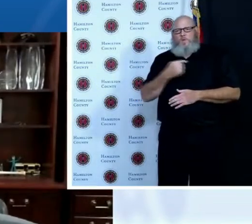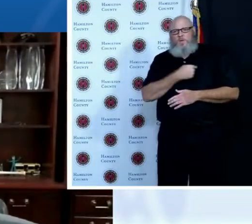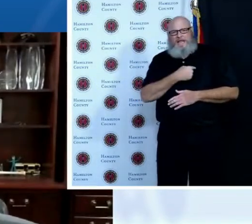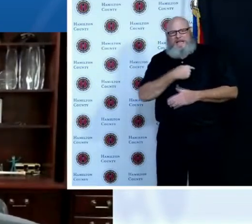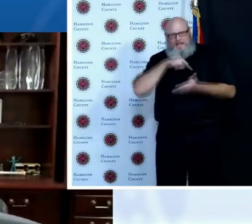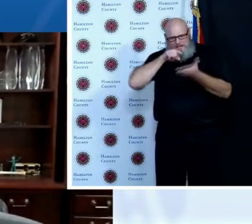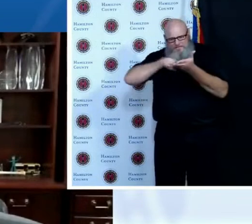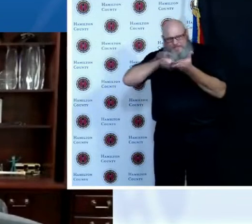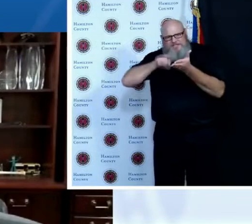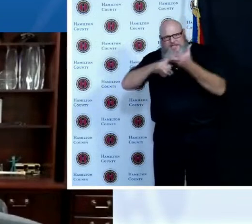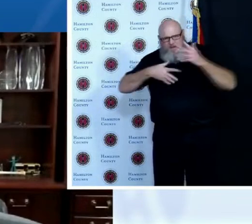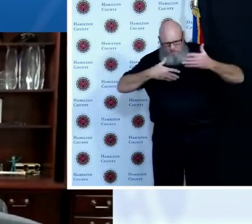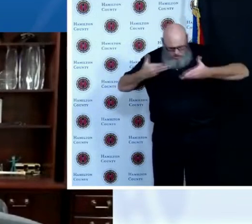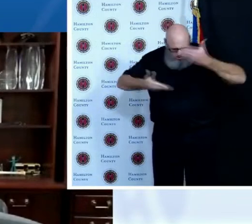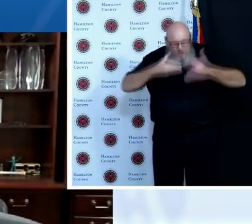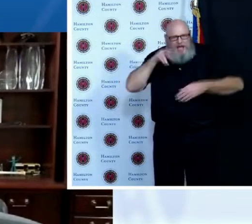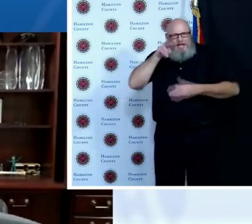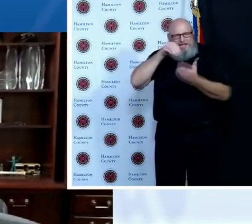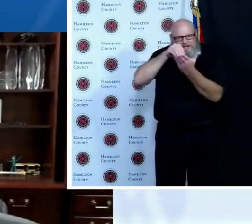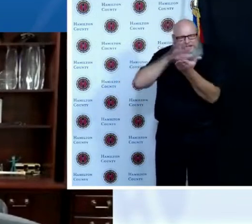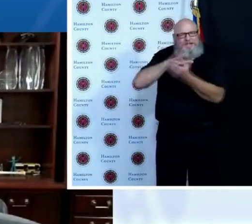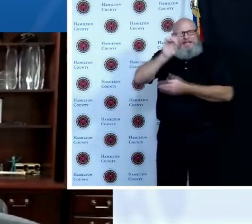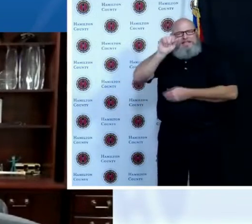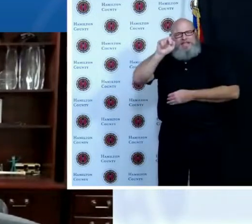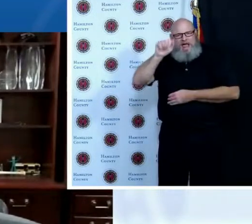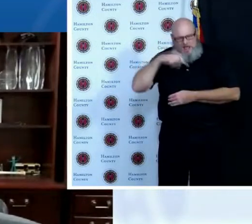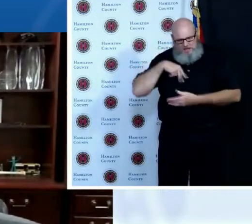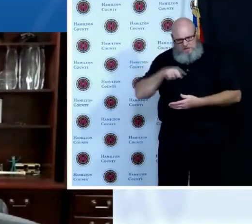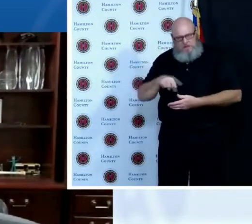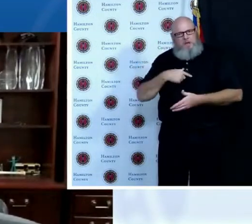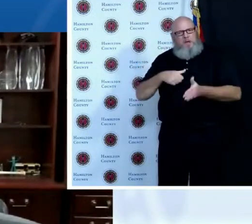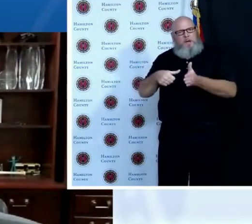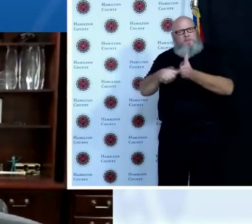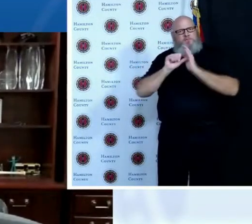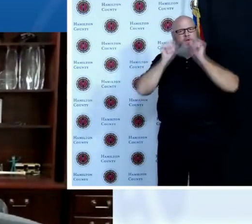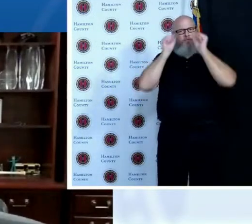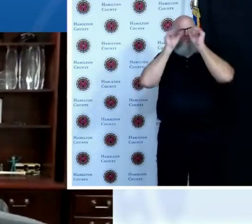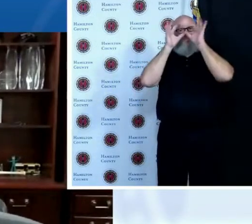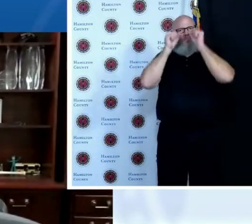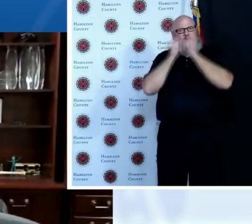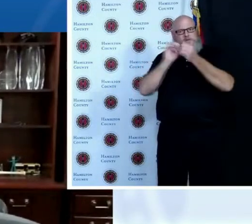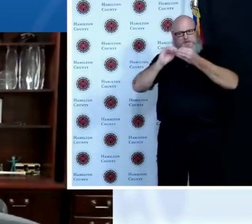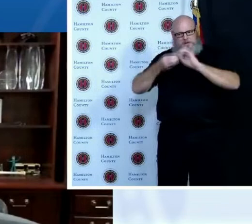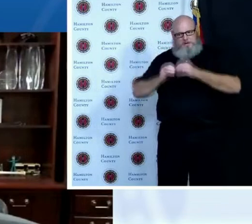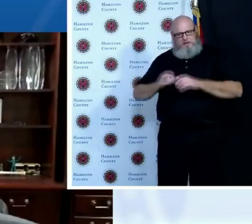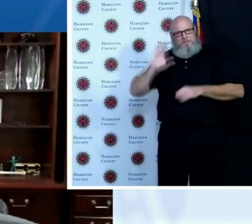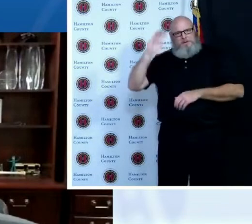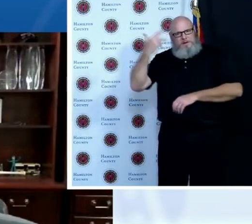well so I think that we really need to make sure that there weren't the safety issues were not